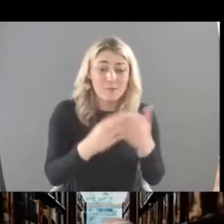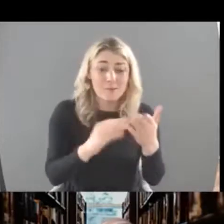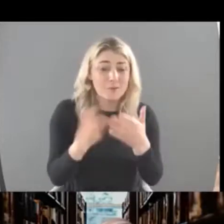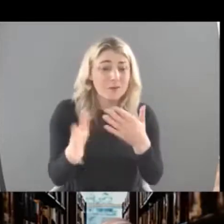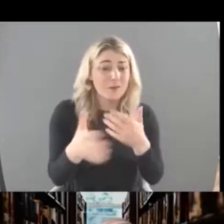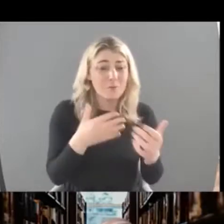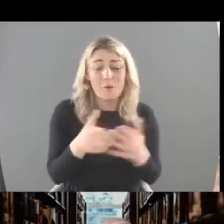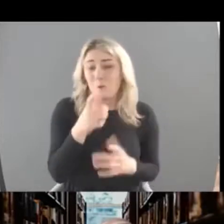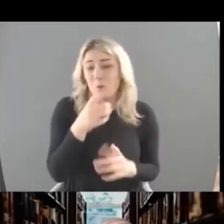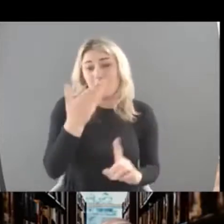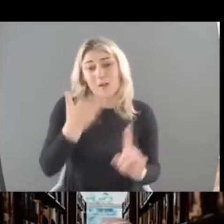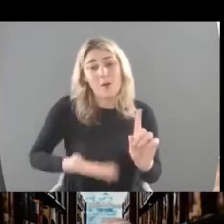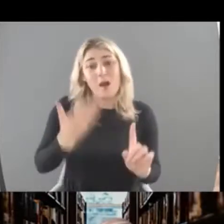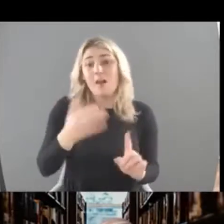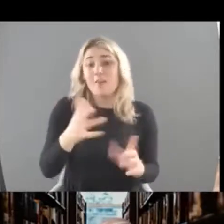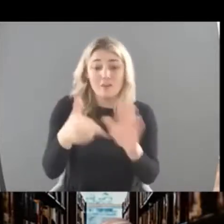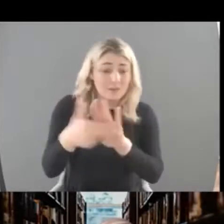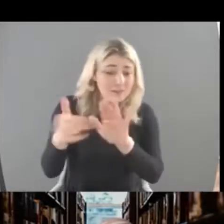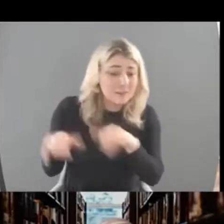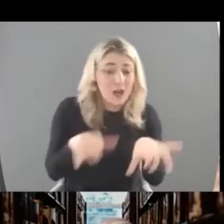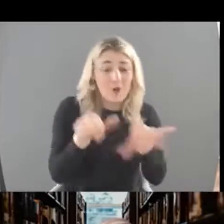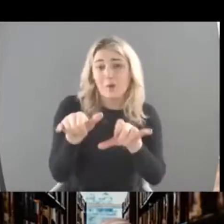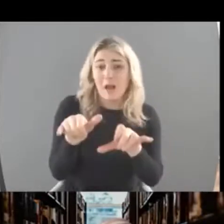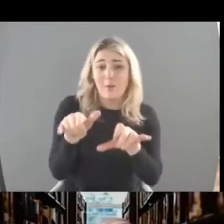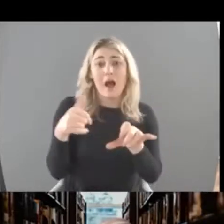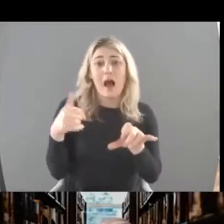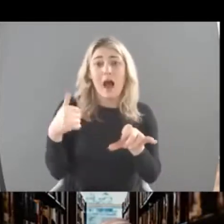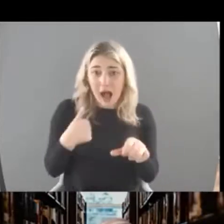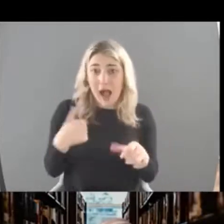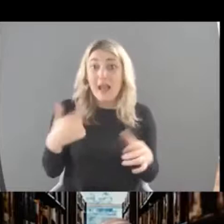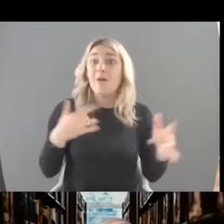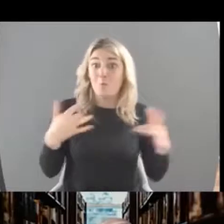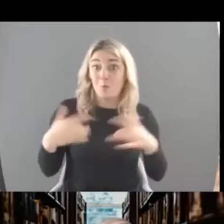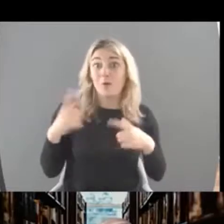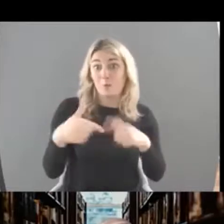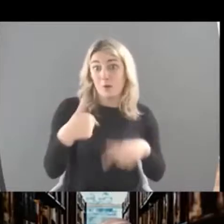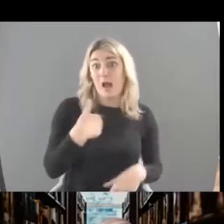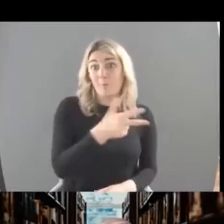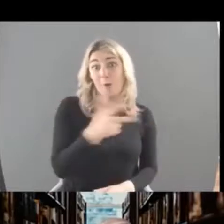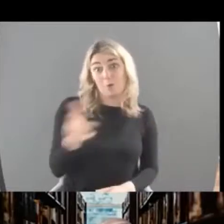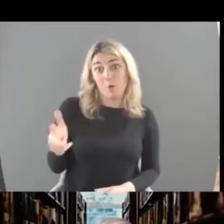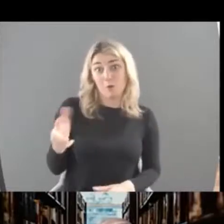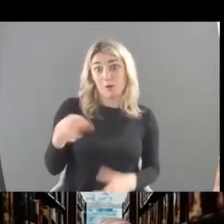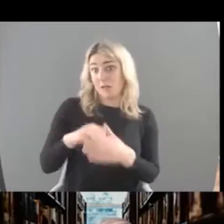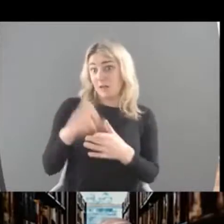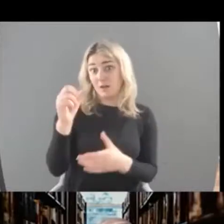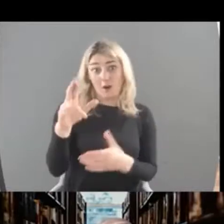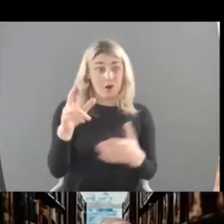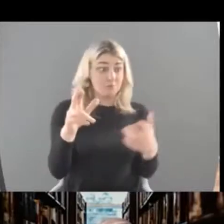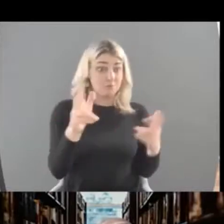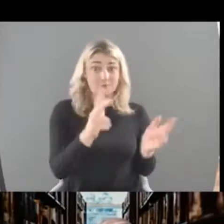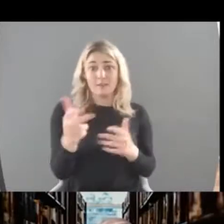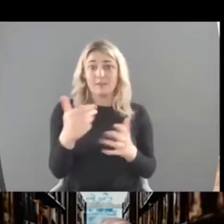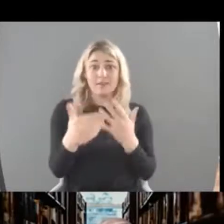there's a stereotype threat. I am worried when I'm pulled over in the car. It doesn't matter. Dr. Ferguson, whatever.